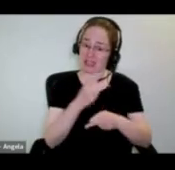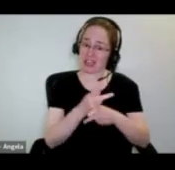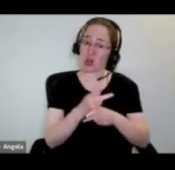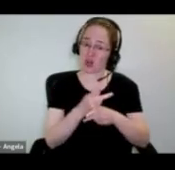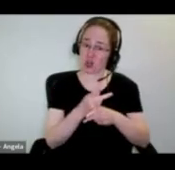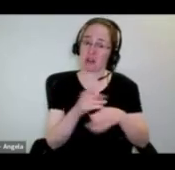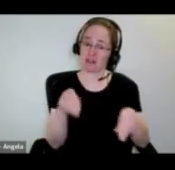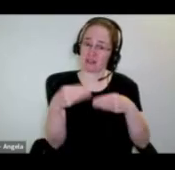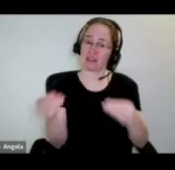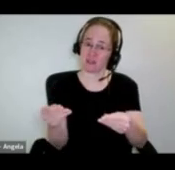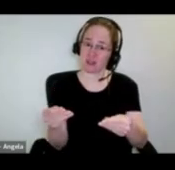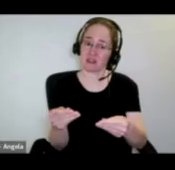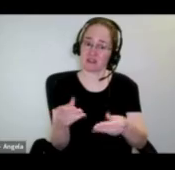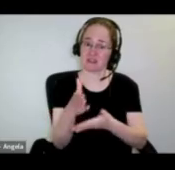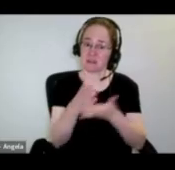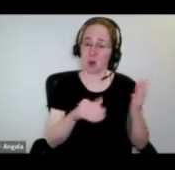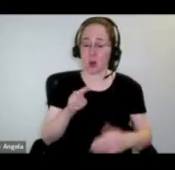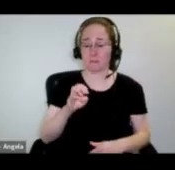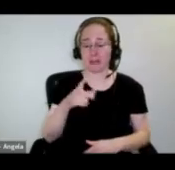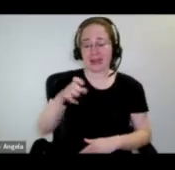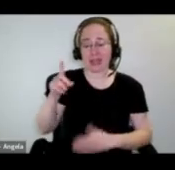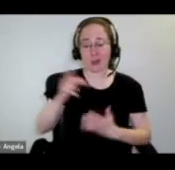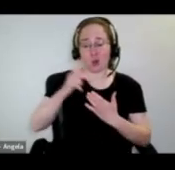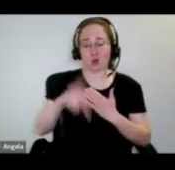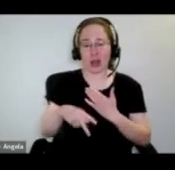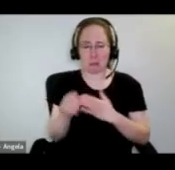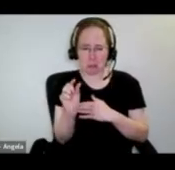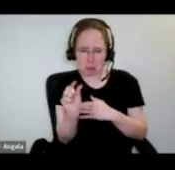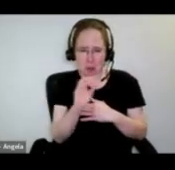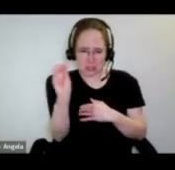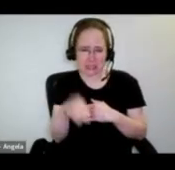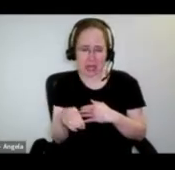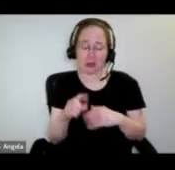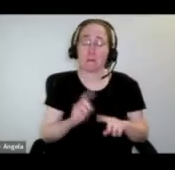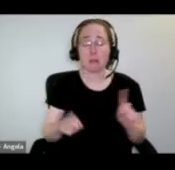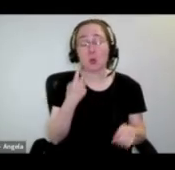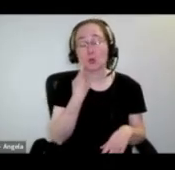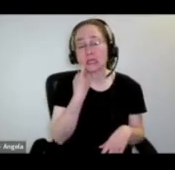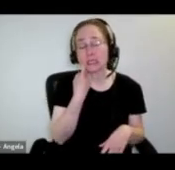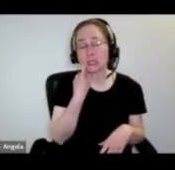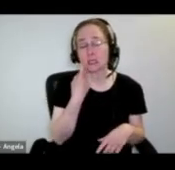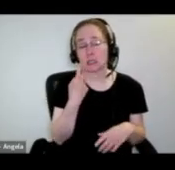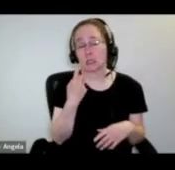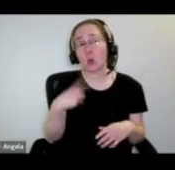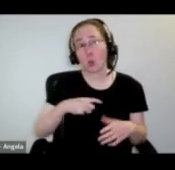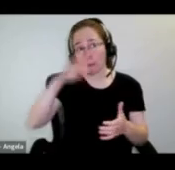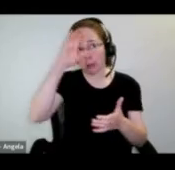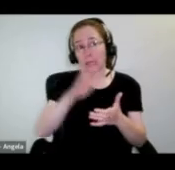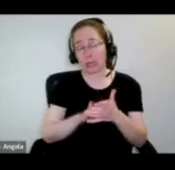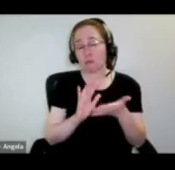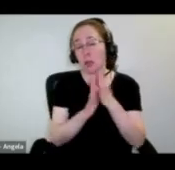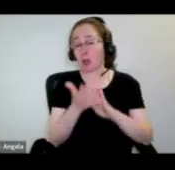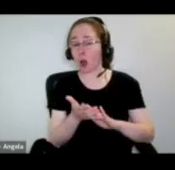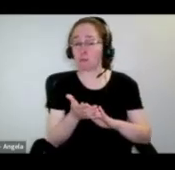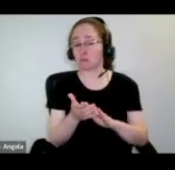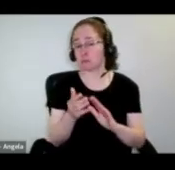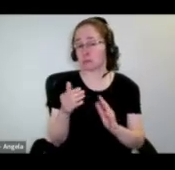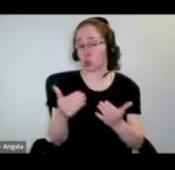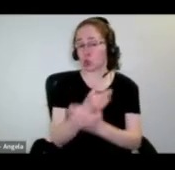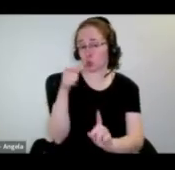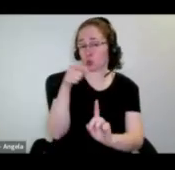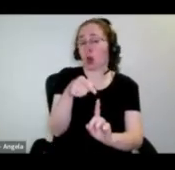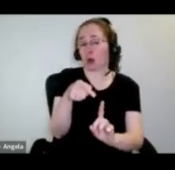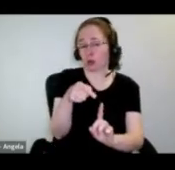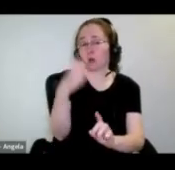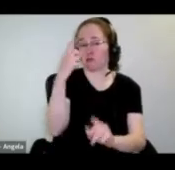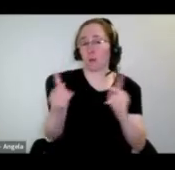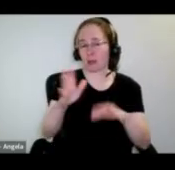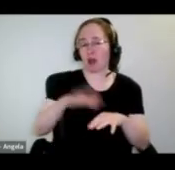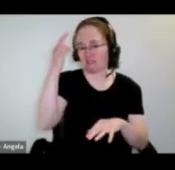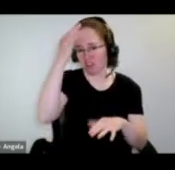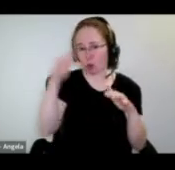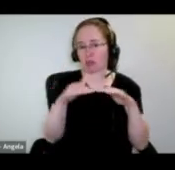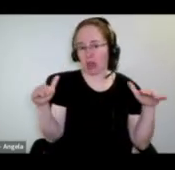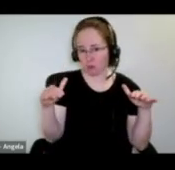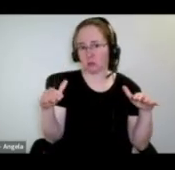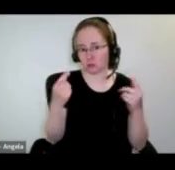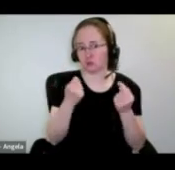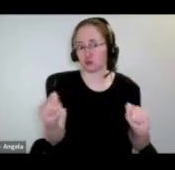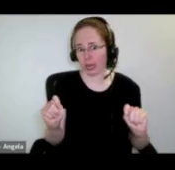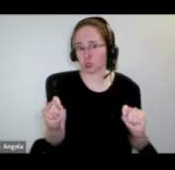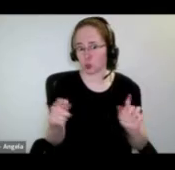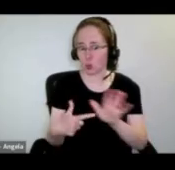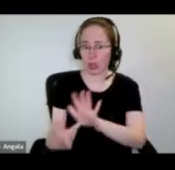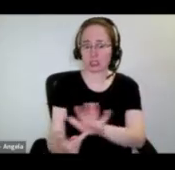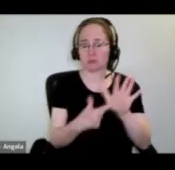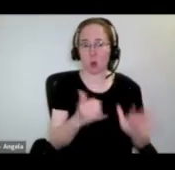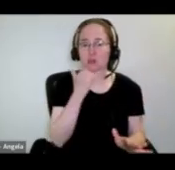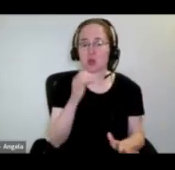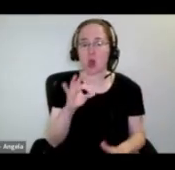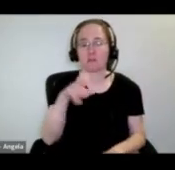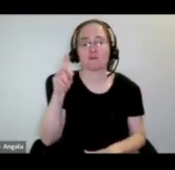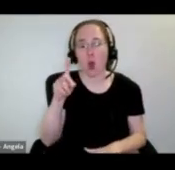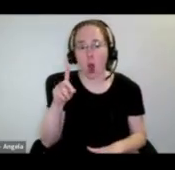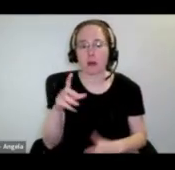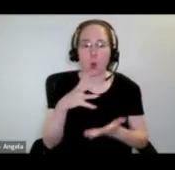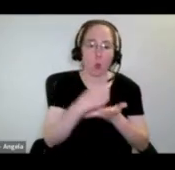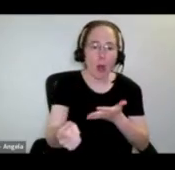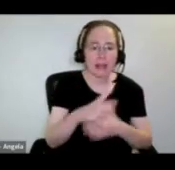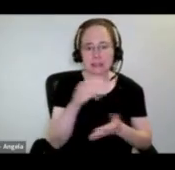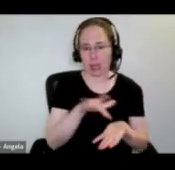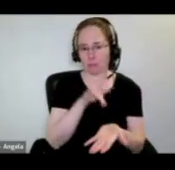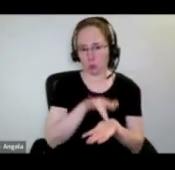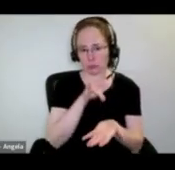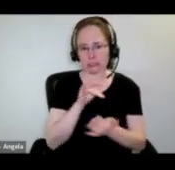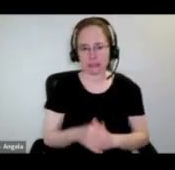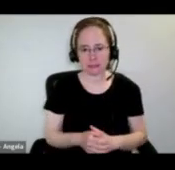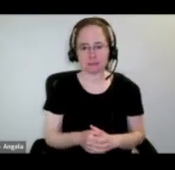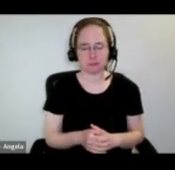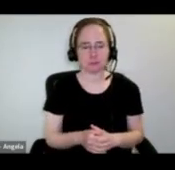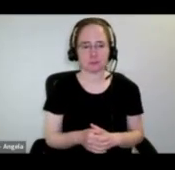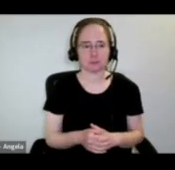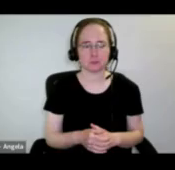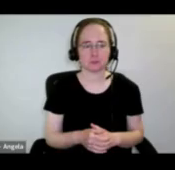Valerie Bradley: So you can see that so far, the paid family caregiving slice of the Medicaid program is quite small, although recently, we believe it's become somewhat of a target for those at the federal level who are trying to expose fraud, waste.